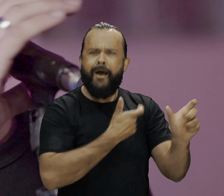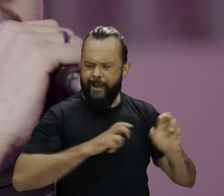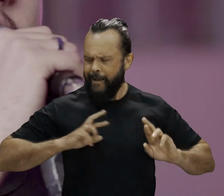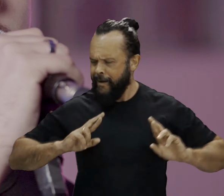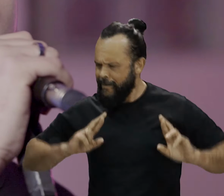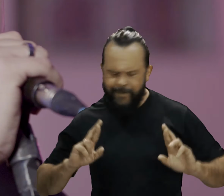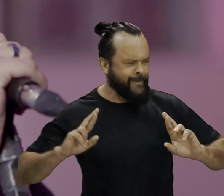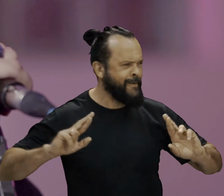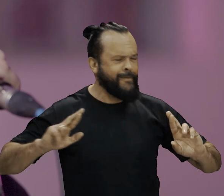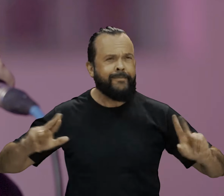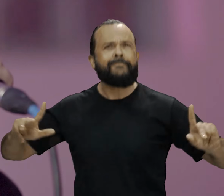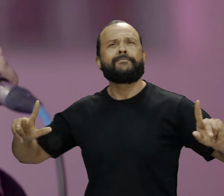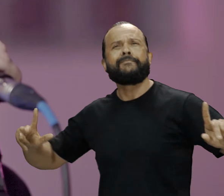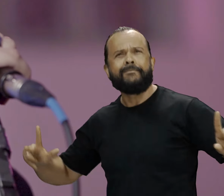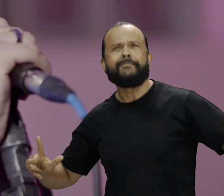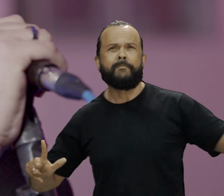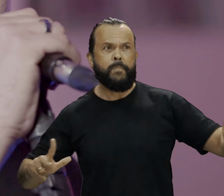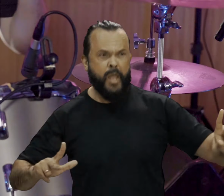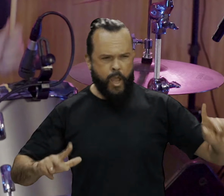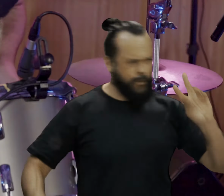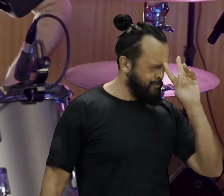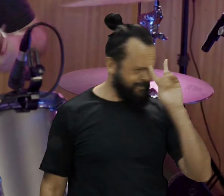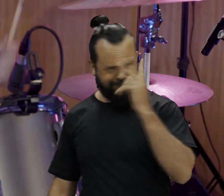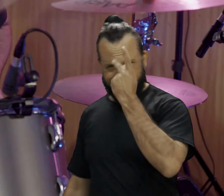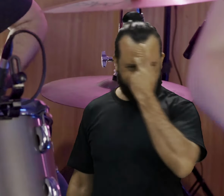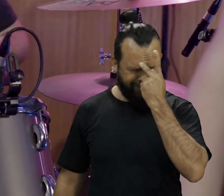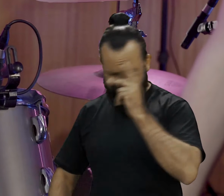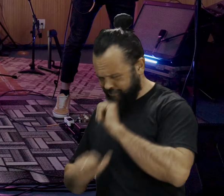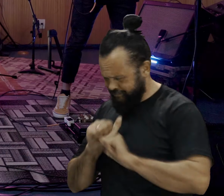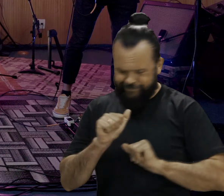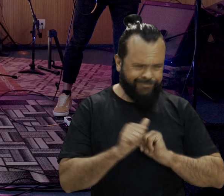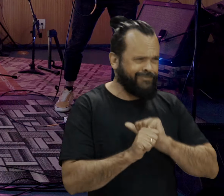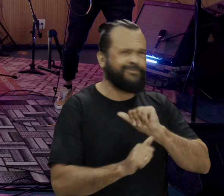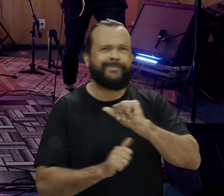I wouldn't change a thing, nothing